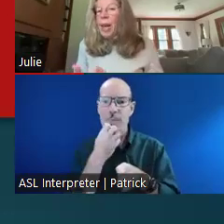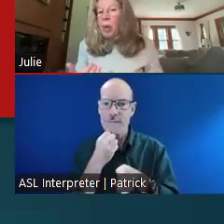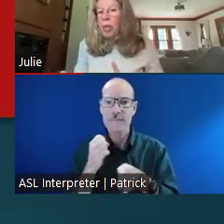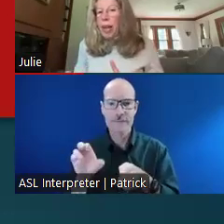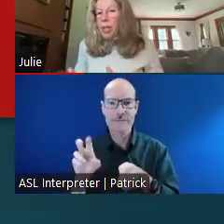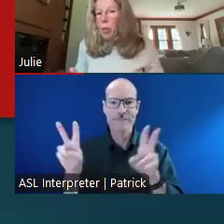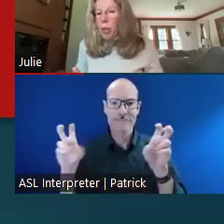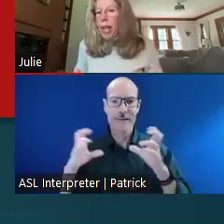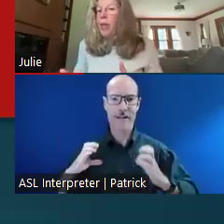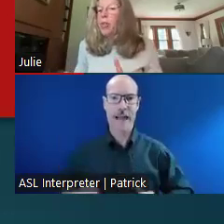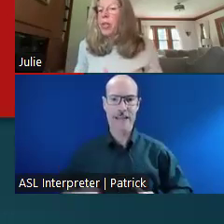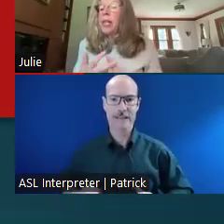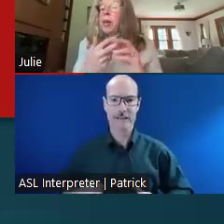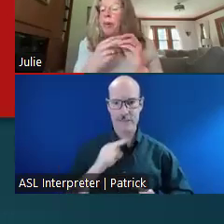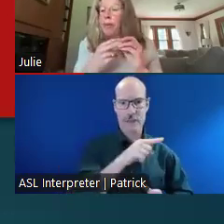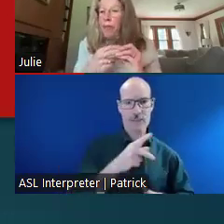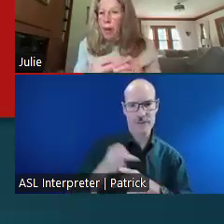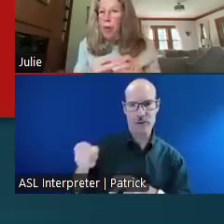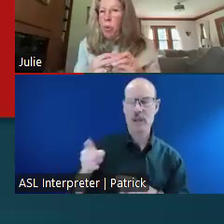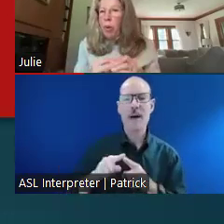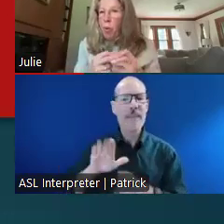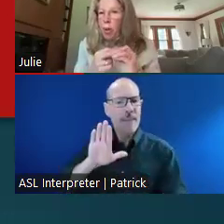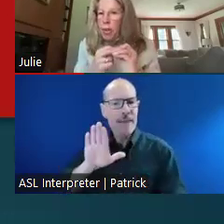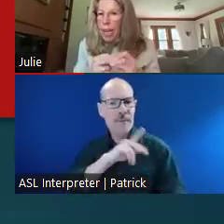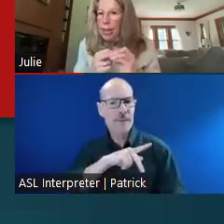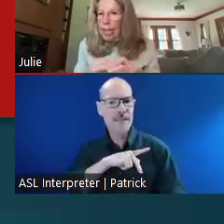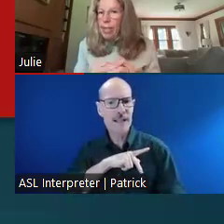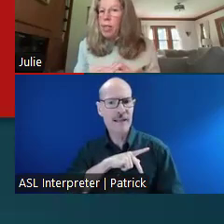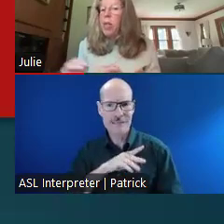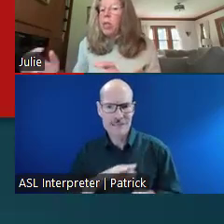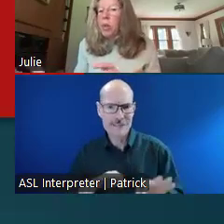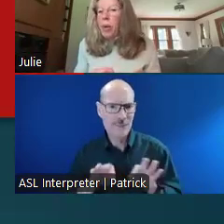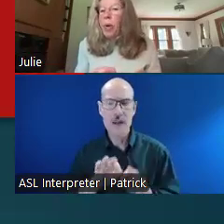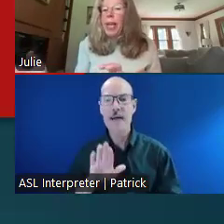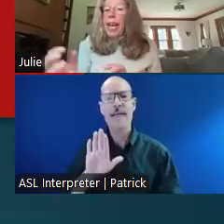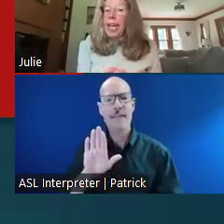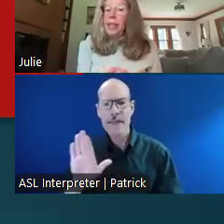Who is your loved one? What is their personality? What are their interests? Very importantly, what are their needs?